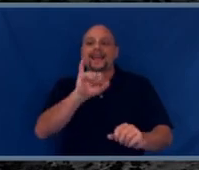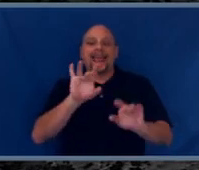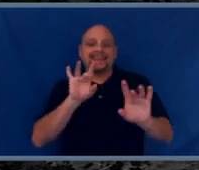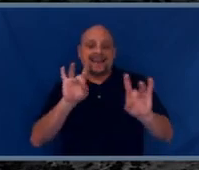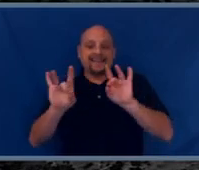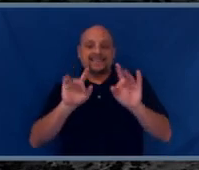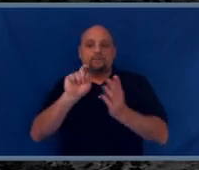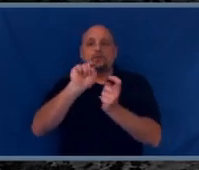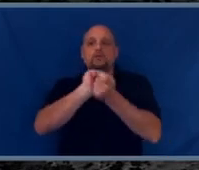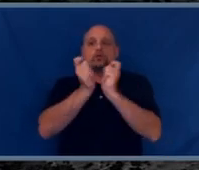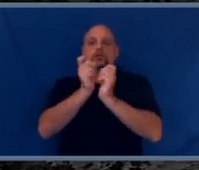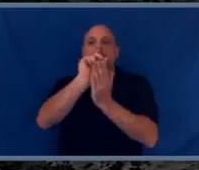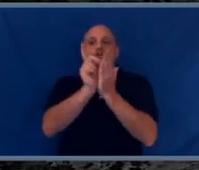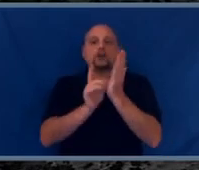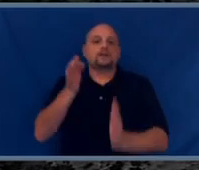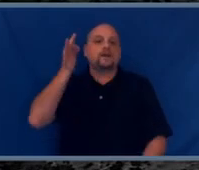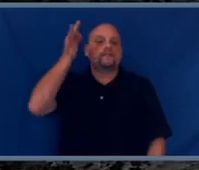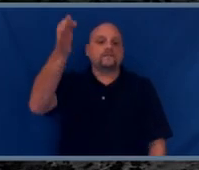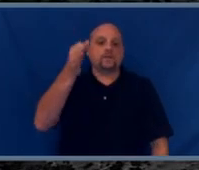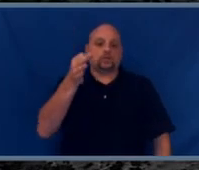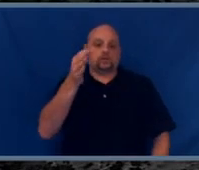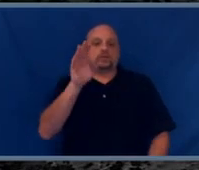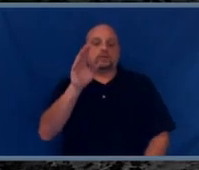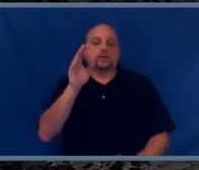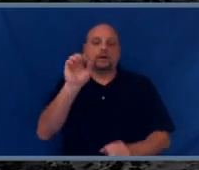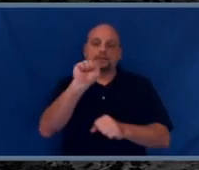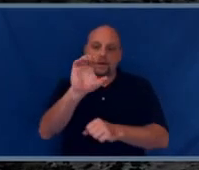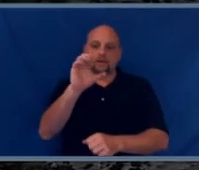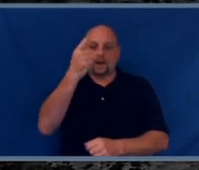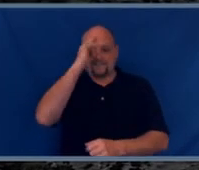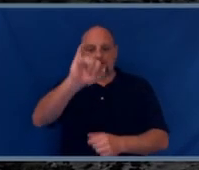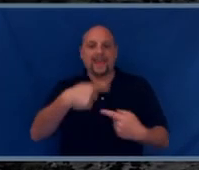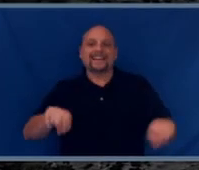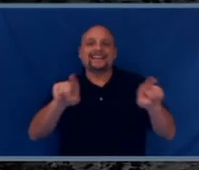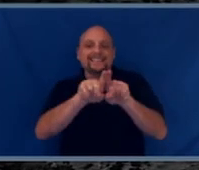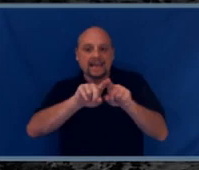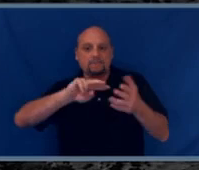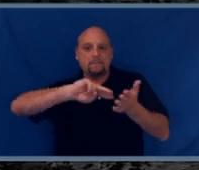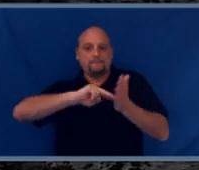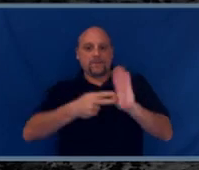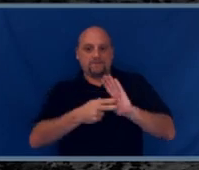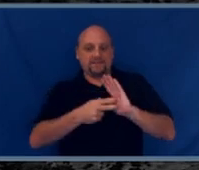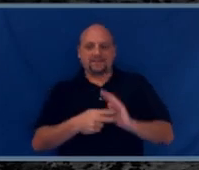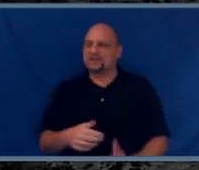POSSIBILITY, OF FUTURE BOTS MADE FOR THE SAME PURPOSE.